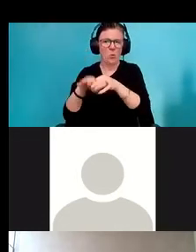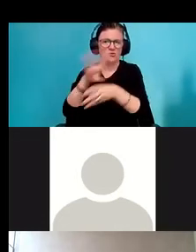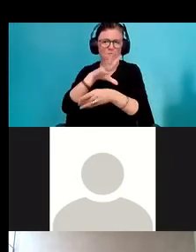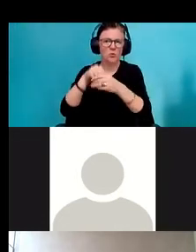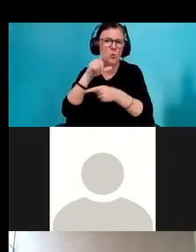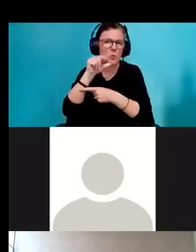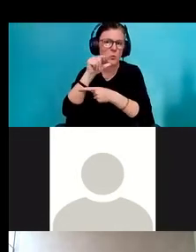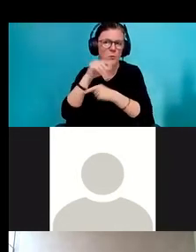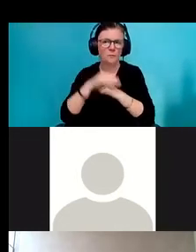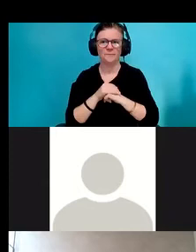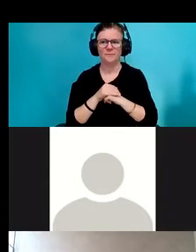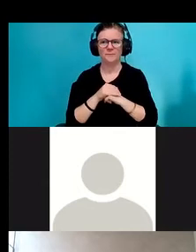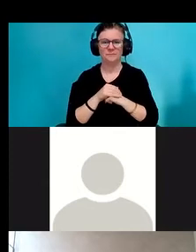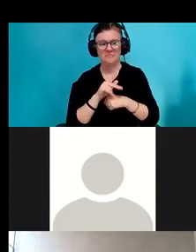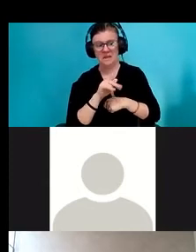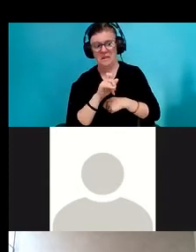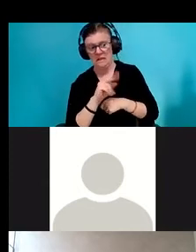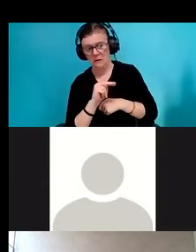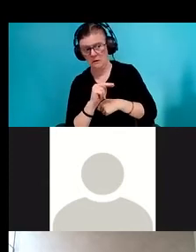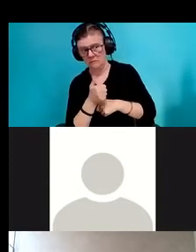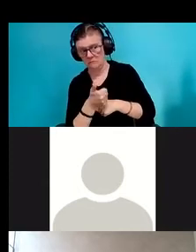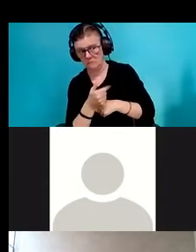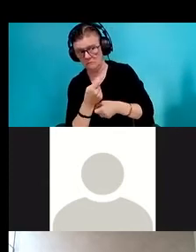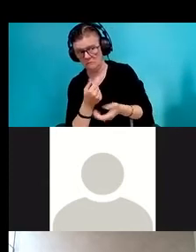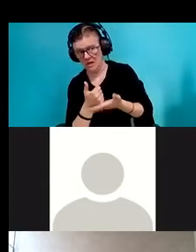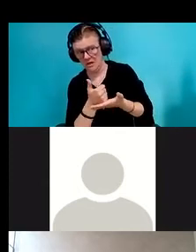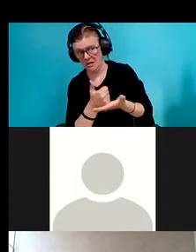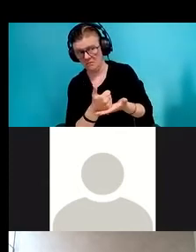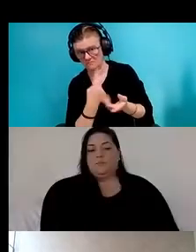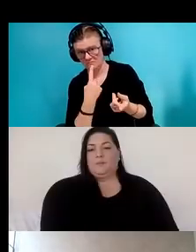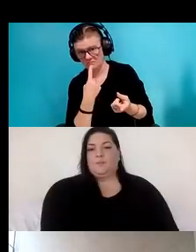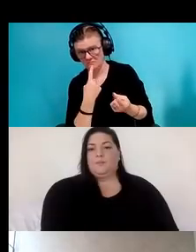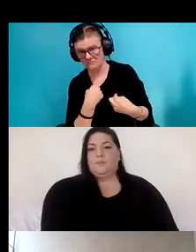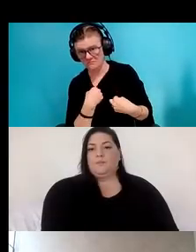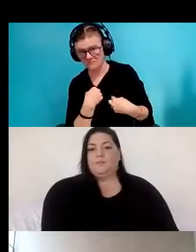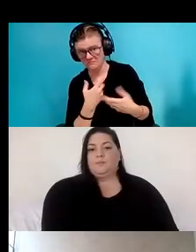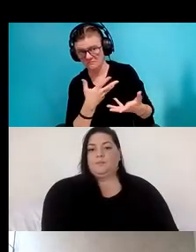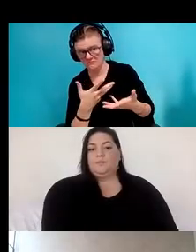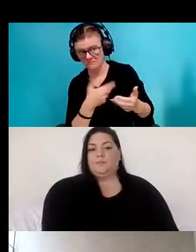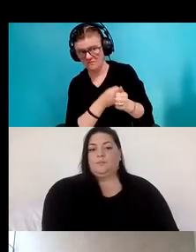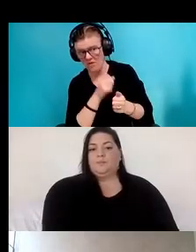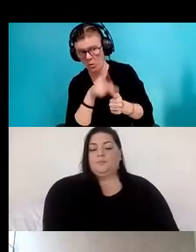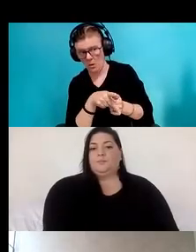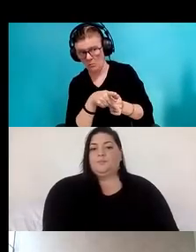Karen, let us know if that doesn't answer your question, or if anyone else has any follow-up questions about that.